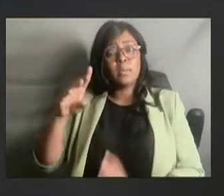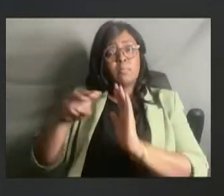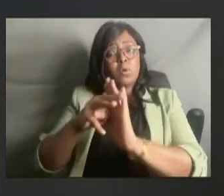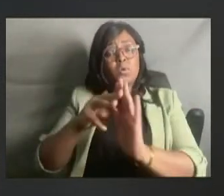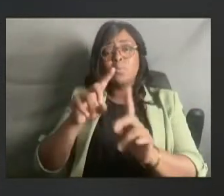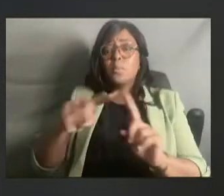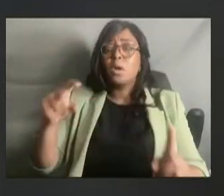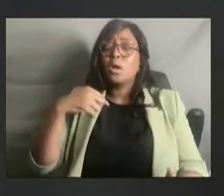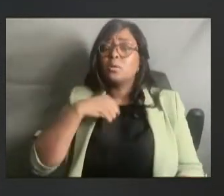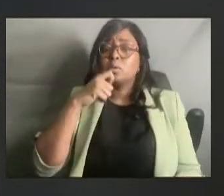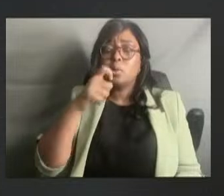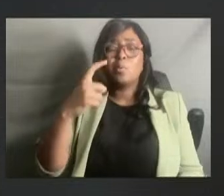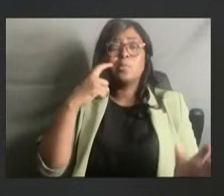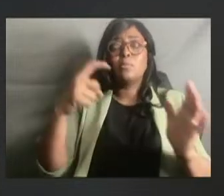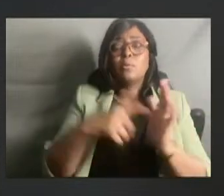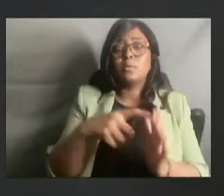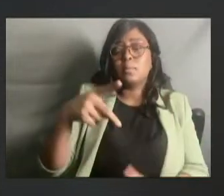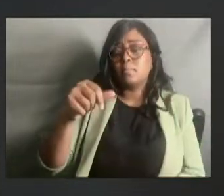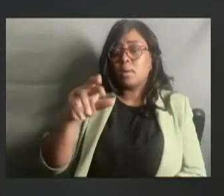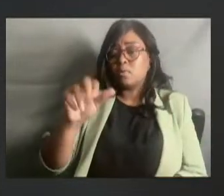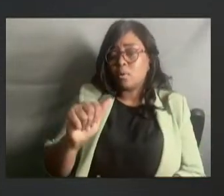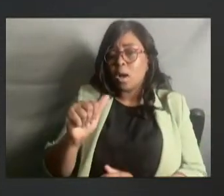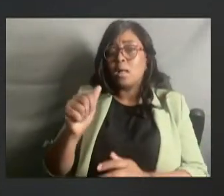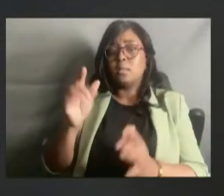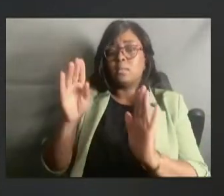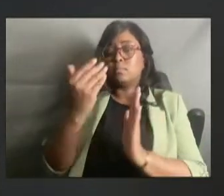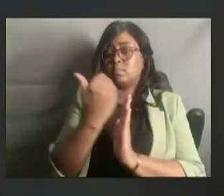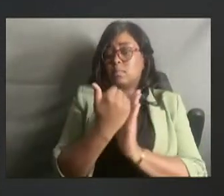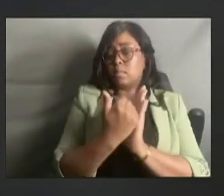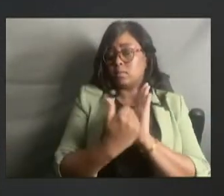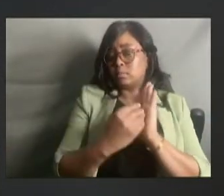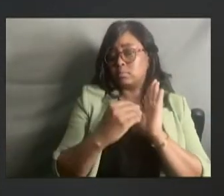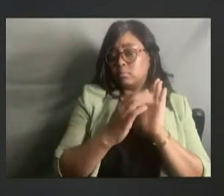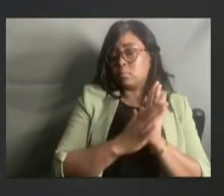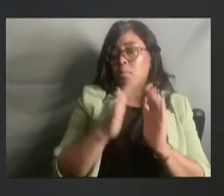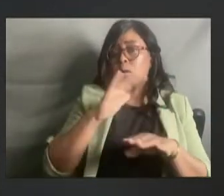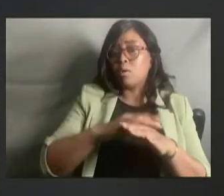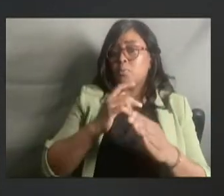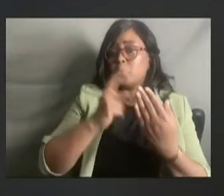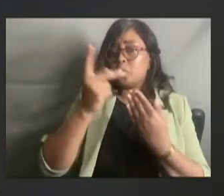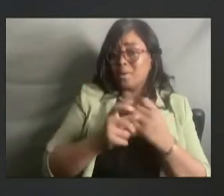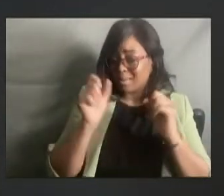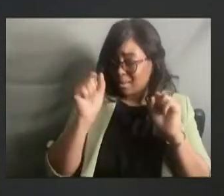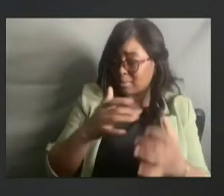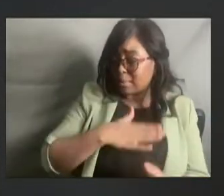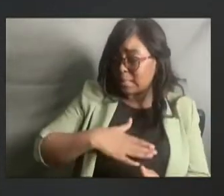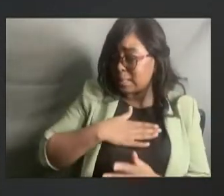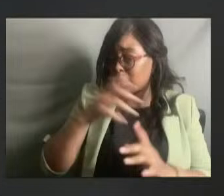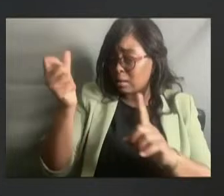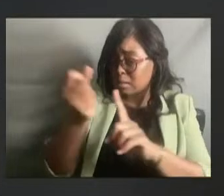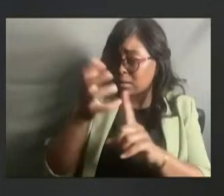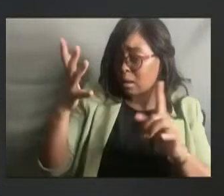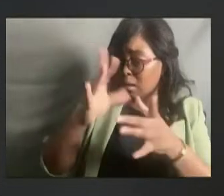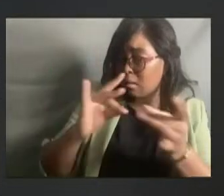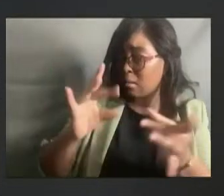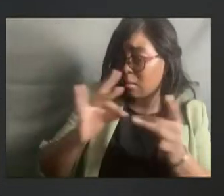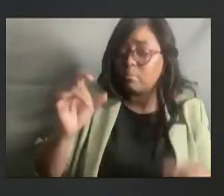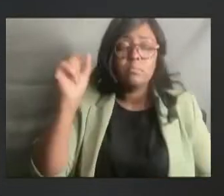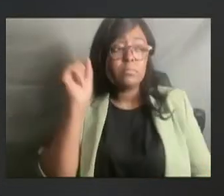model, but I don't see any Paris listed on the program. Can you